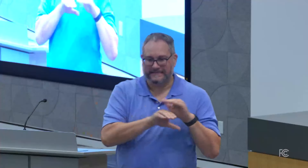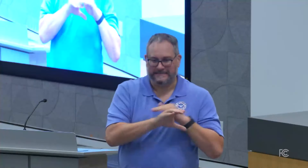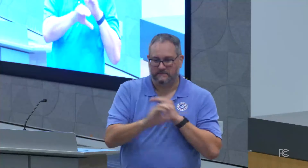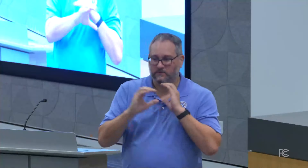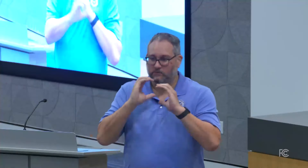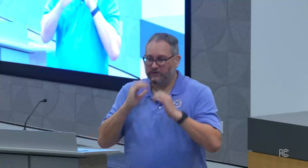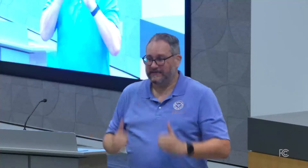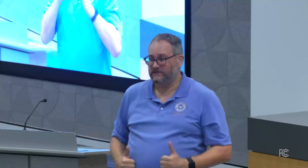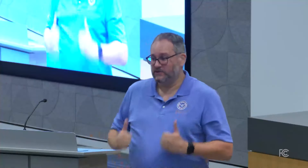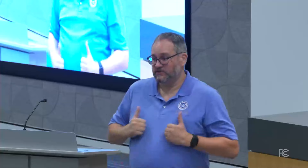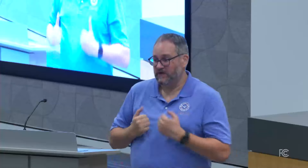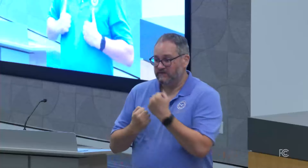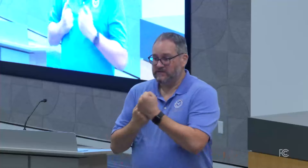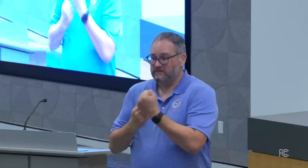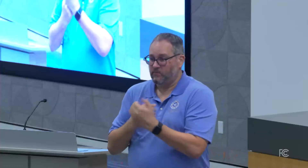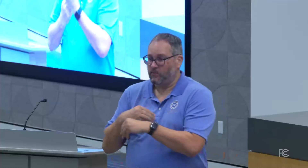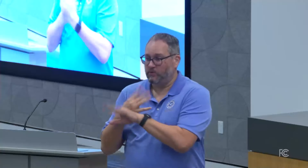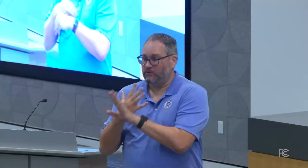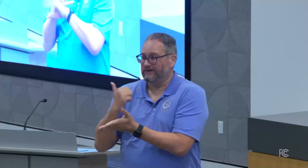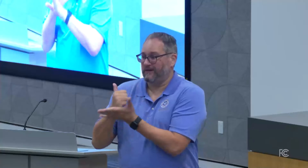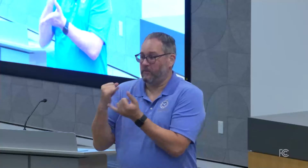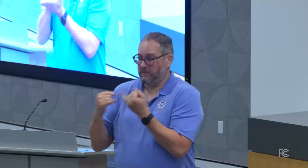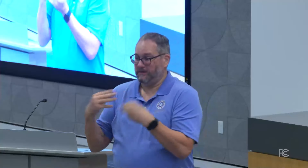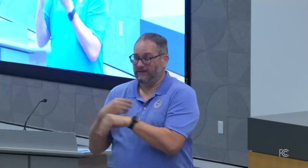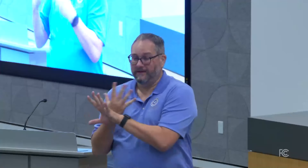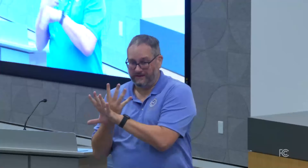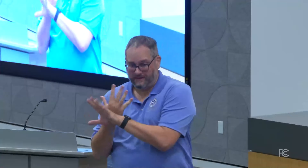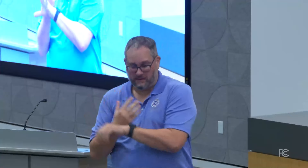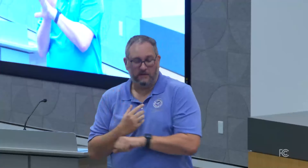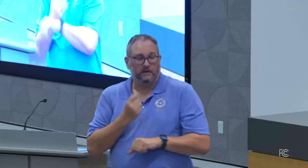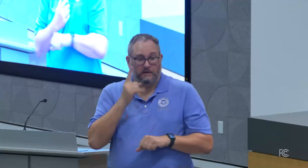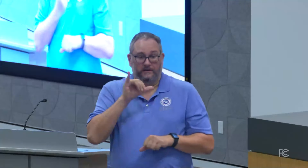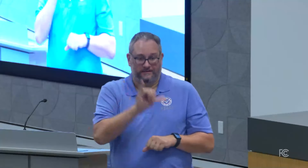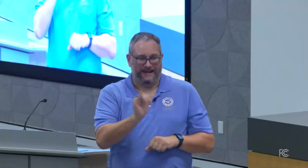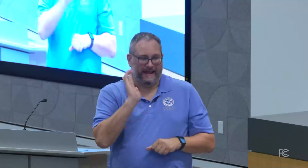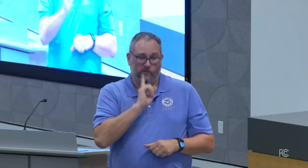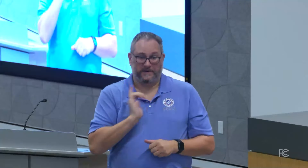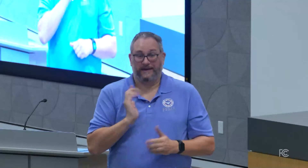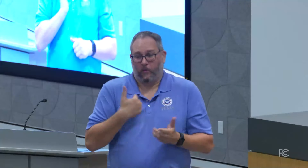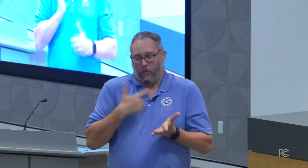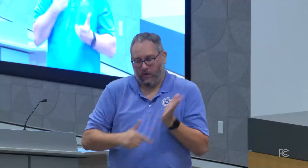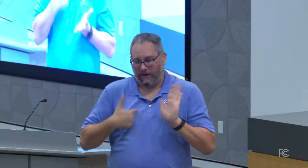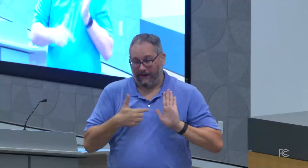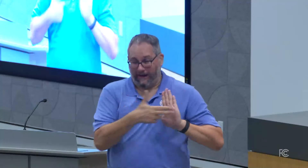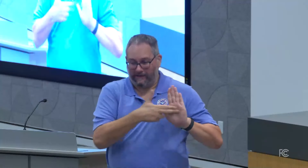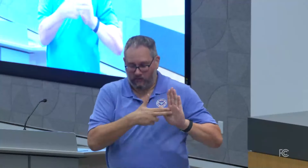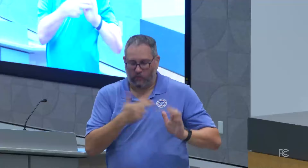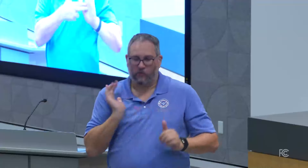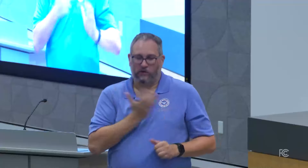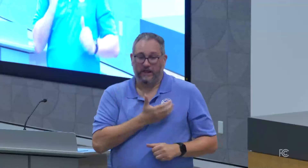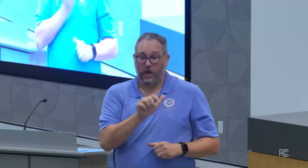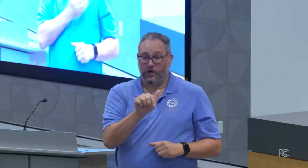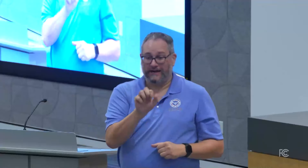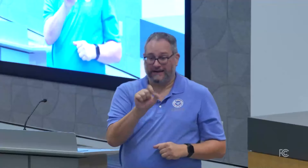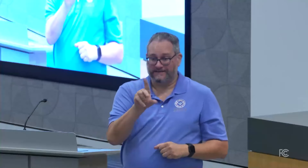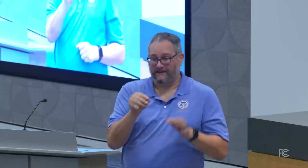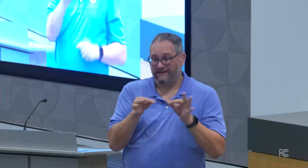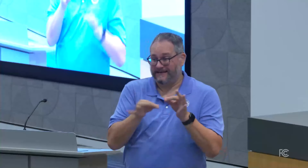PROGRAM. AND WE CALL OURS -- IT'S A LONG ACRONYM THAT'S ACCESS COMMUNICATION SURVIVAL